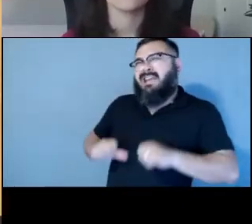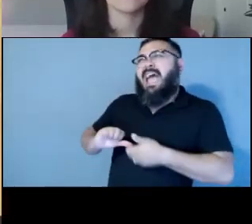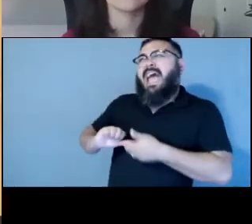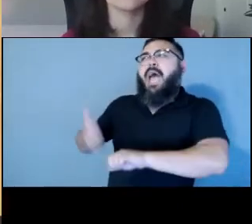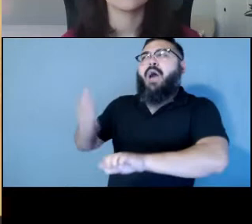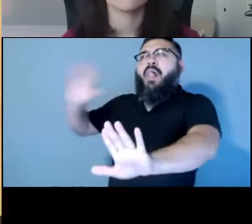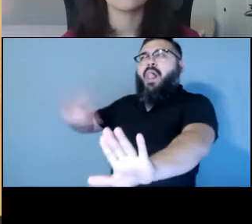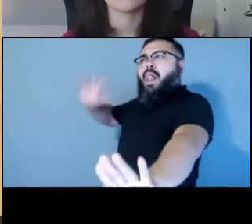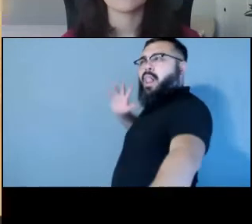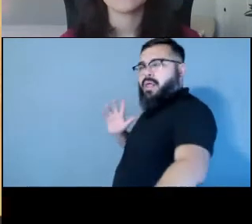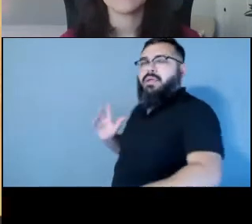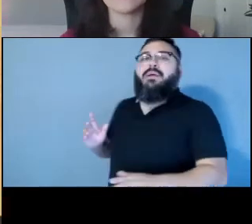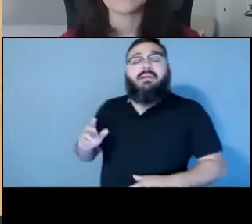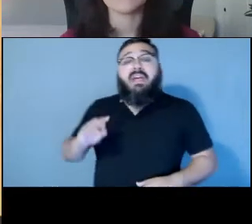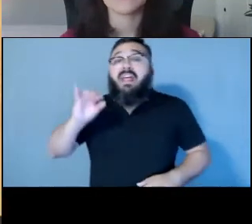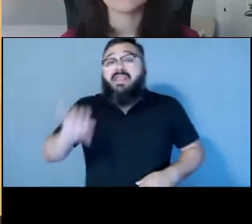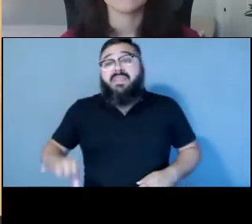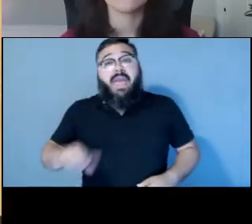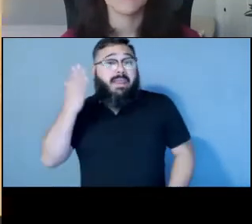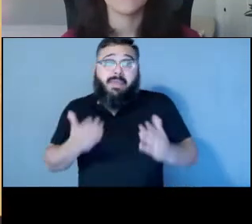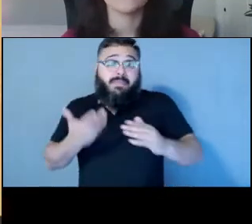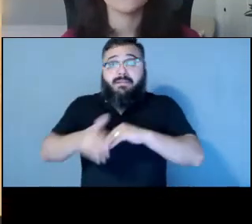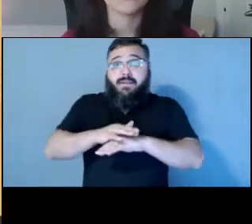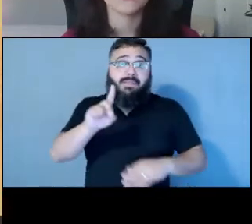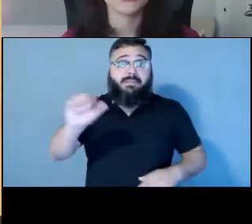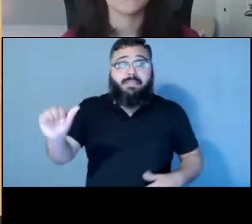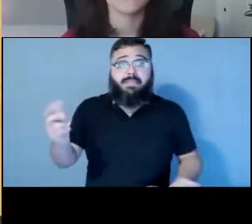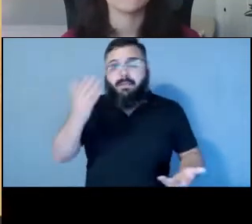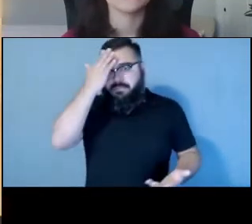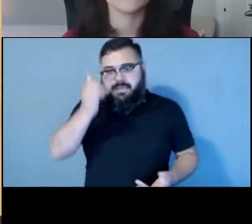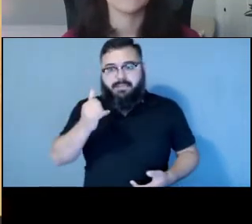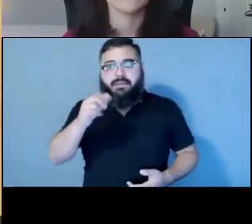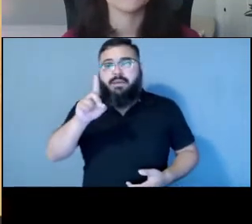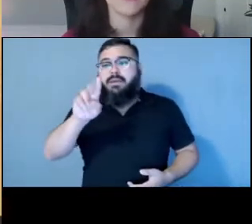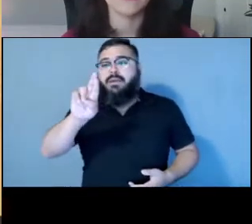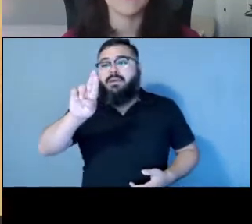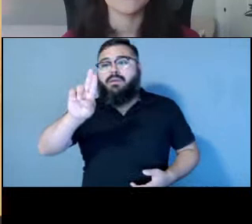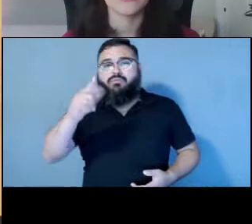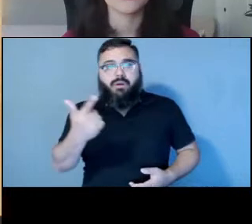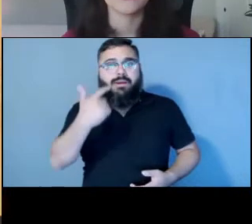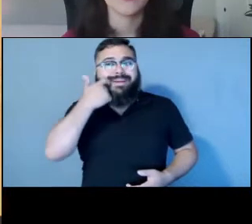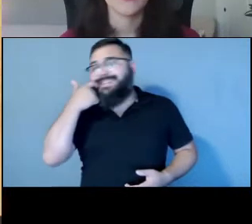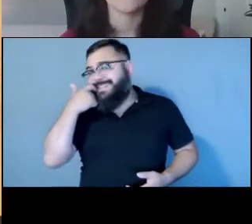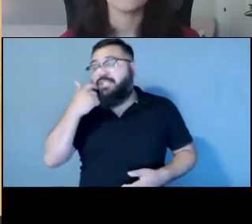that may be a covered disability because of drug addiction being a covered disability under the ADA, potentially.